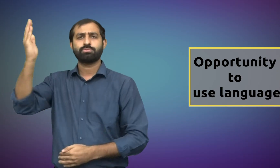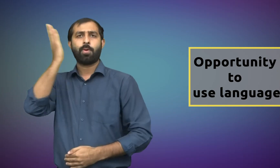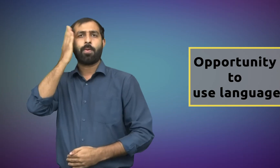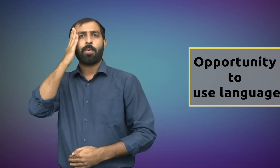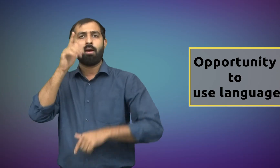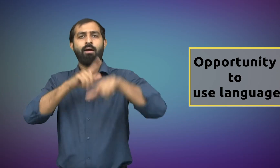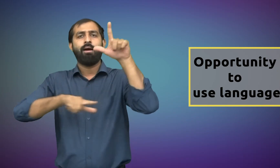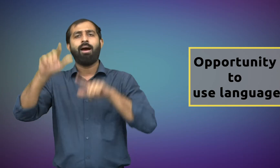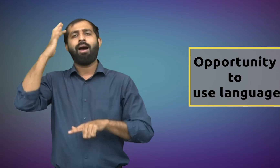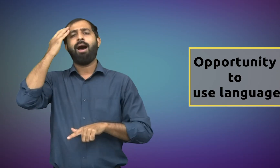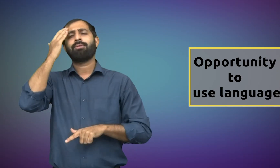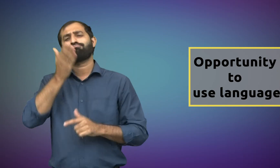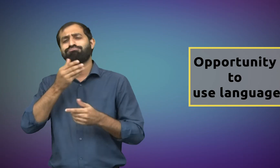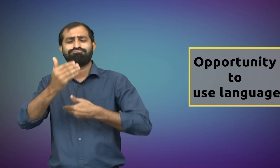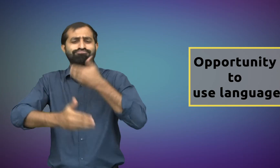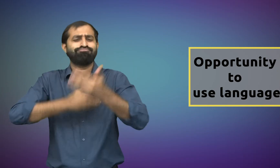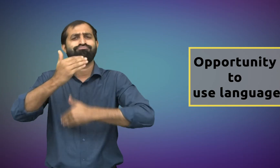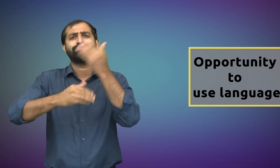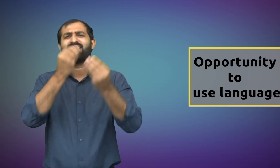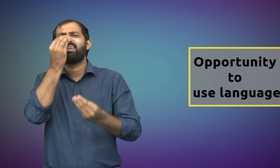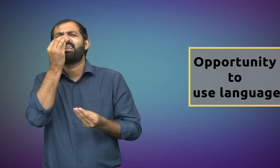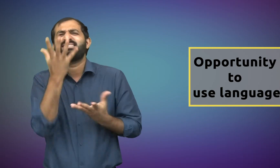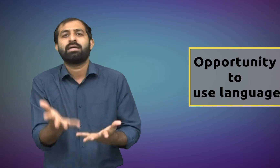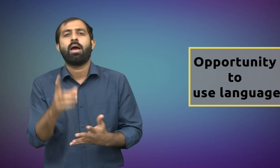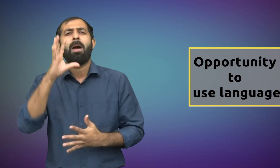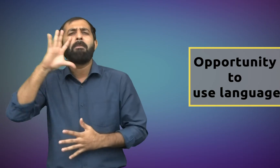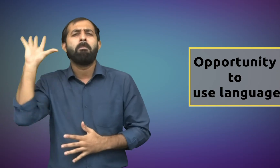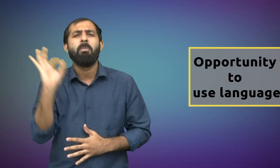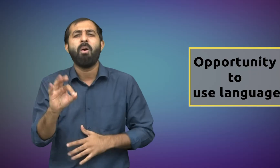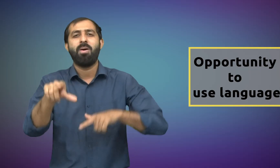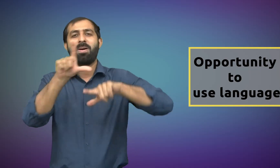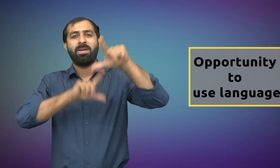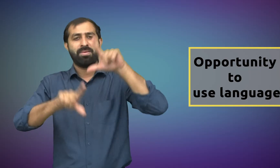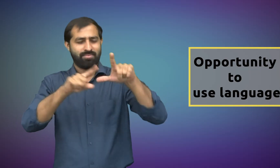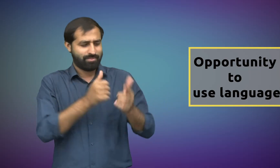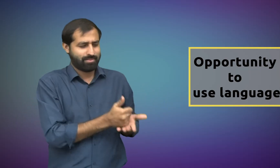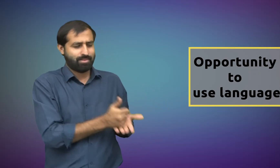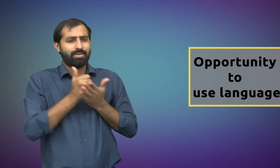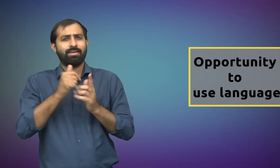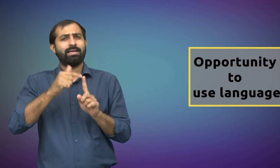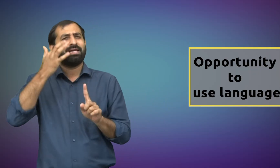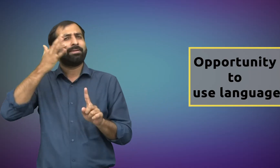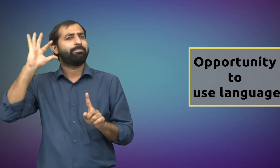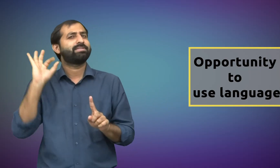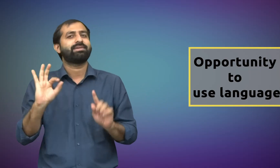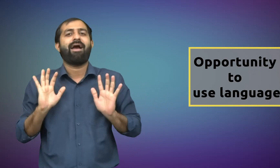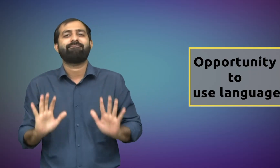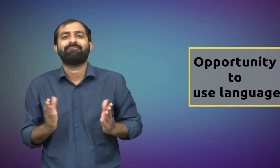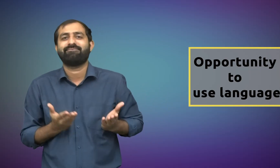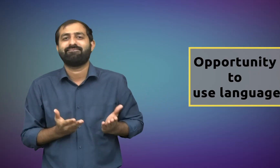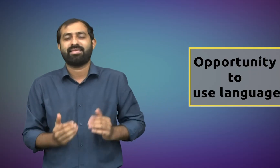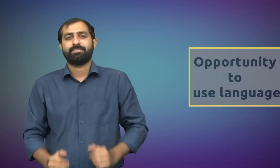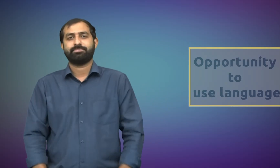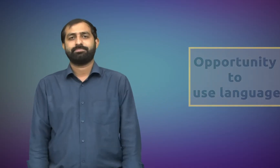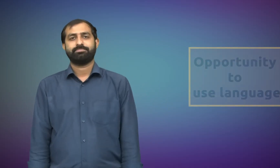And after getting the language input the child may recognize and it becomes easy for child's language development.